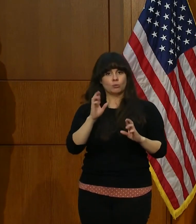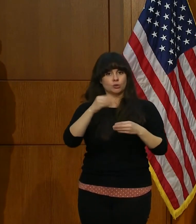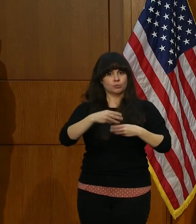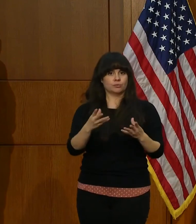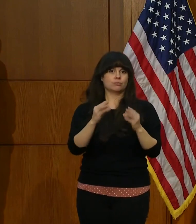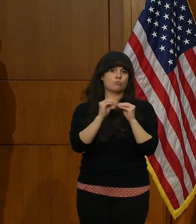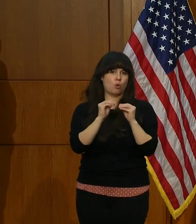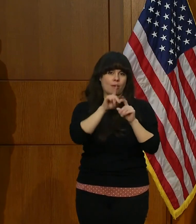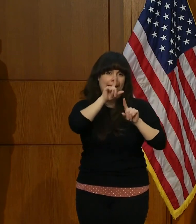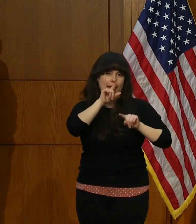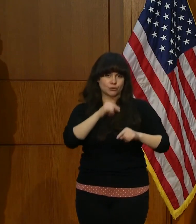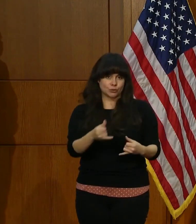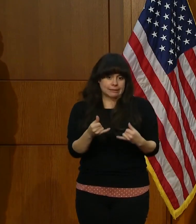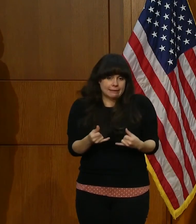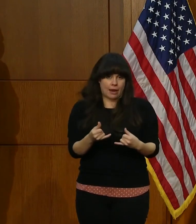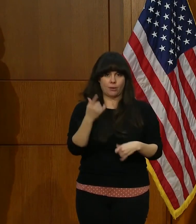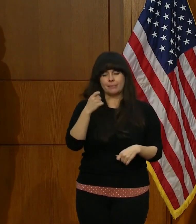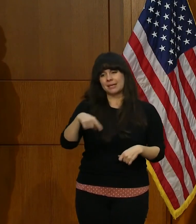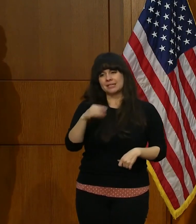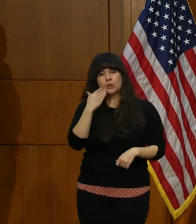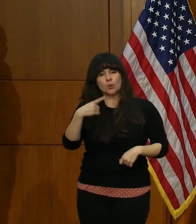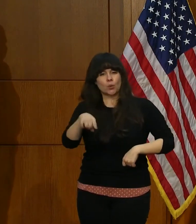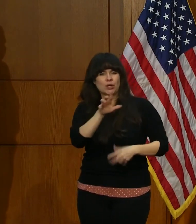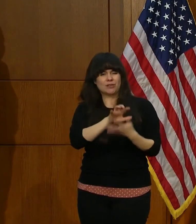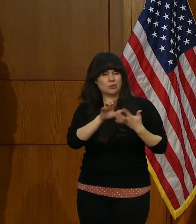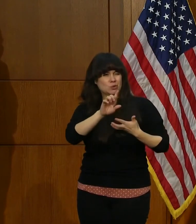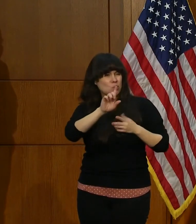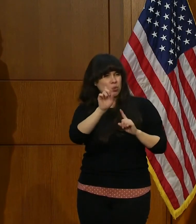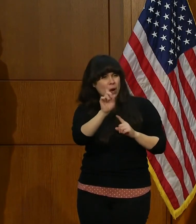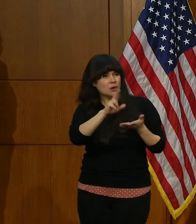MORE QUICKLY THAN WE ORIGINALLY PLANNED. THAT HAS LED TO